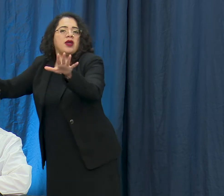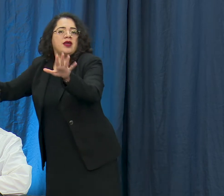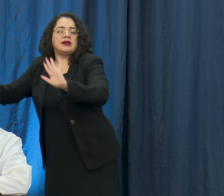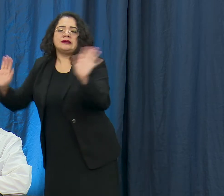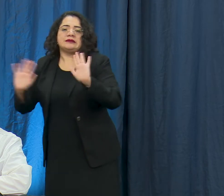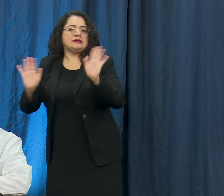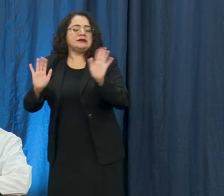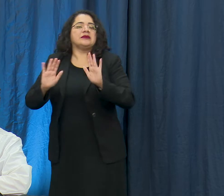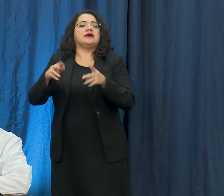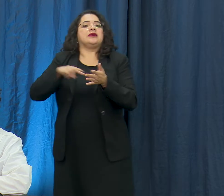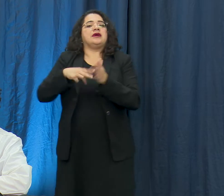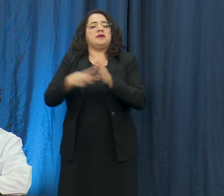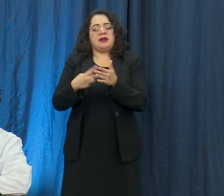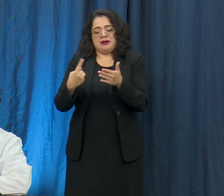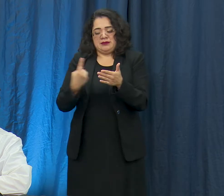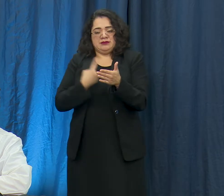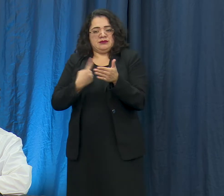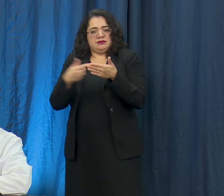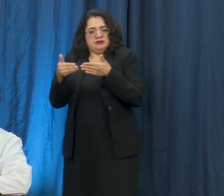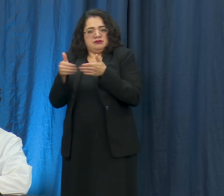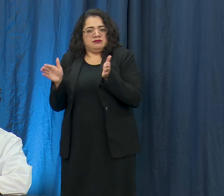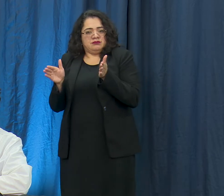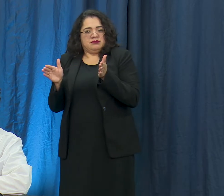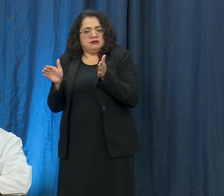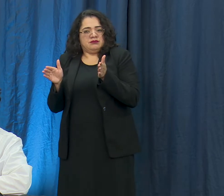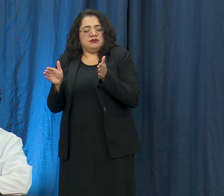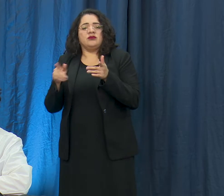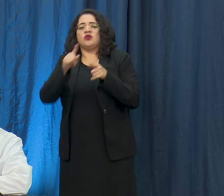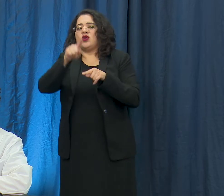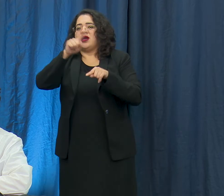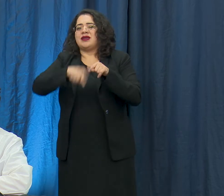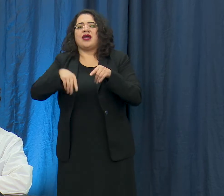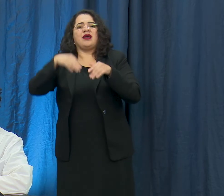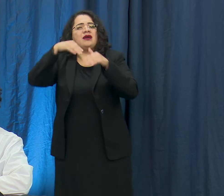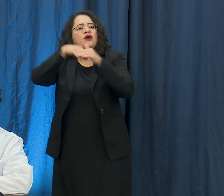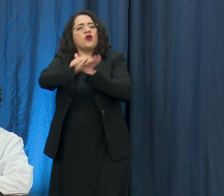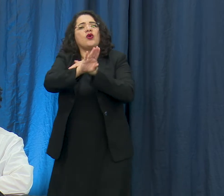place of quarantine or enter into any other public or private place for the